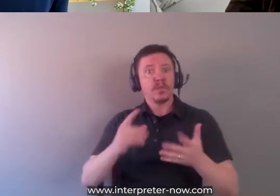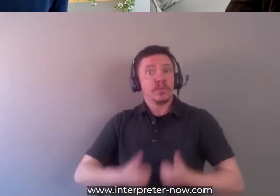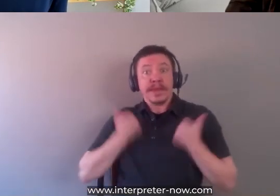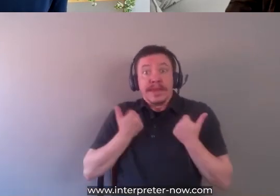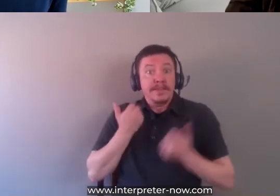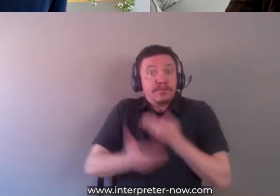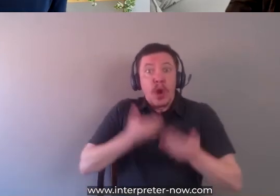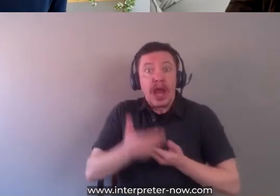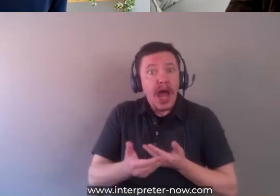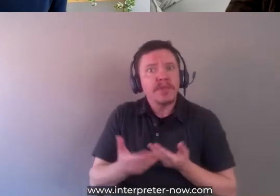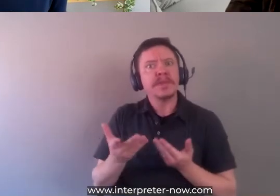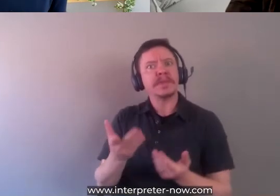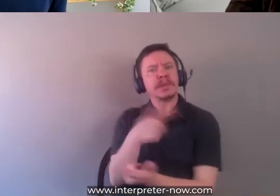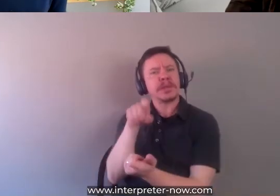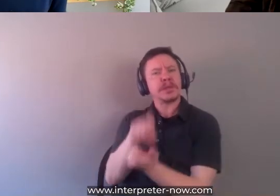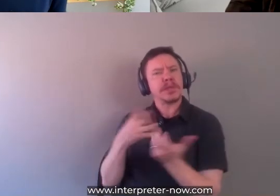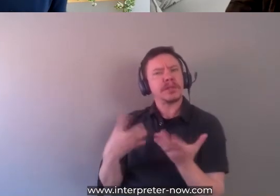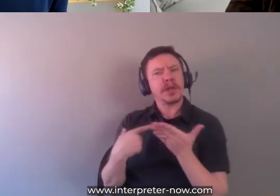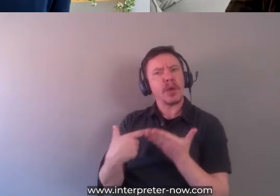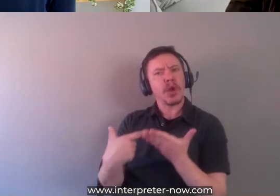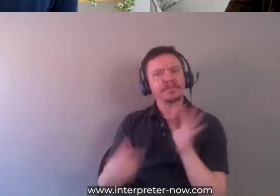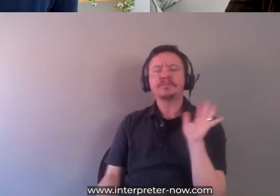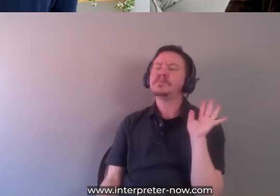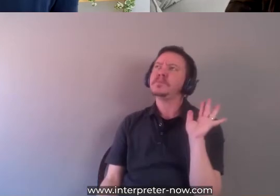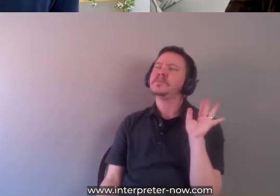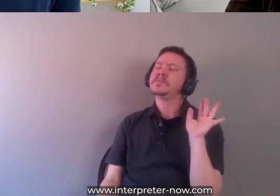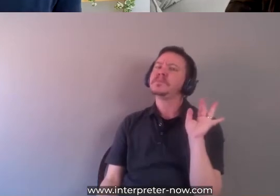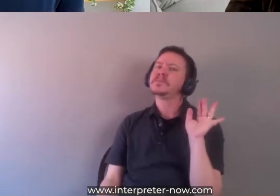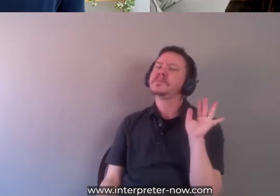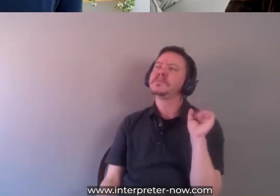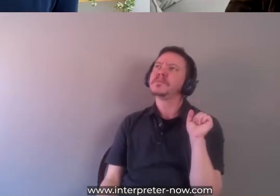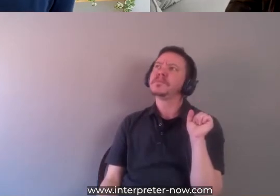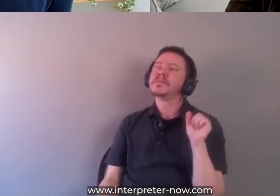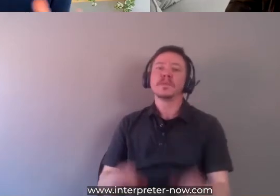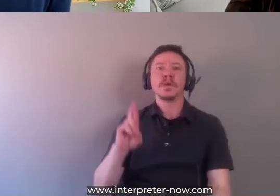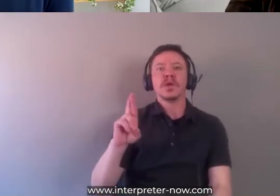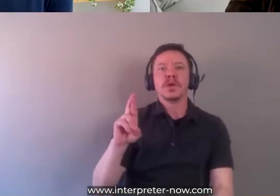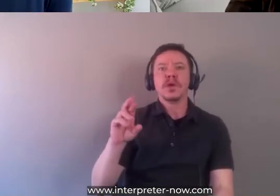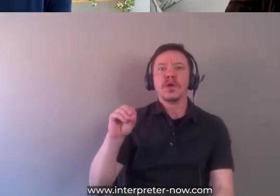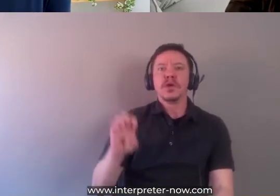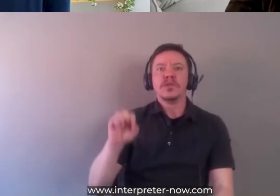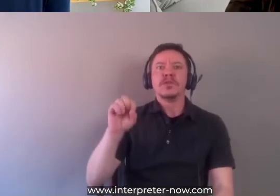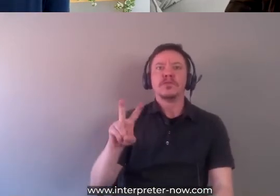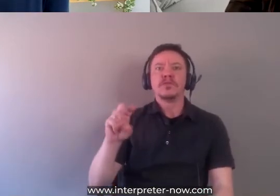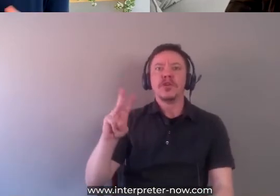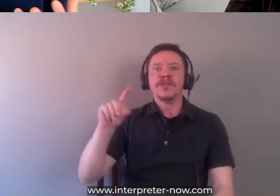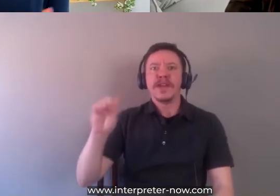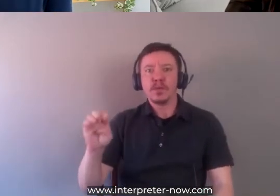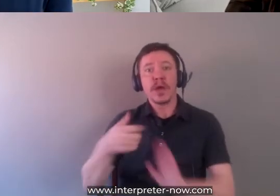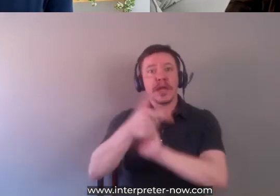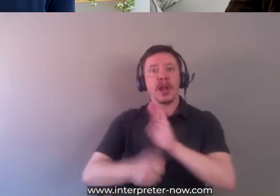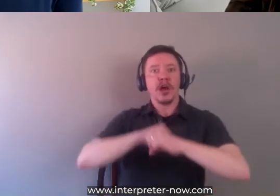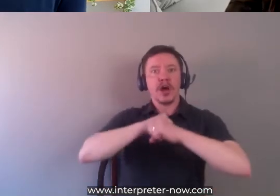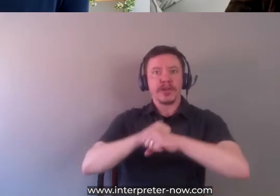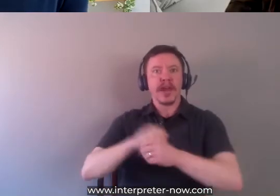I want to talk specifically about after Roe vs. Wade was overturned with the Dobbs versus